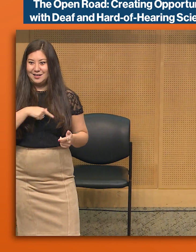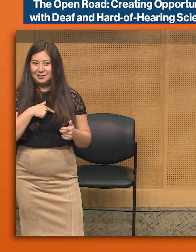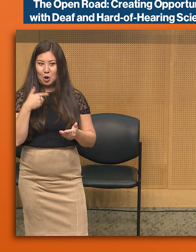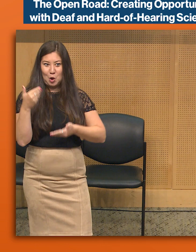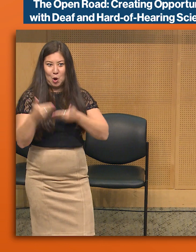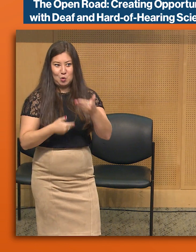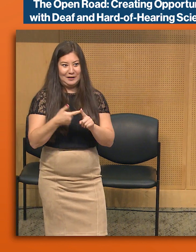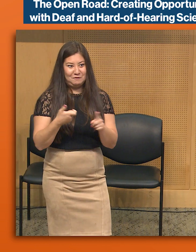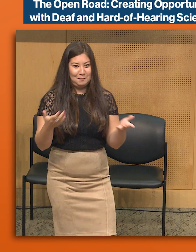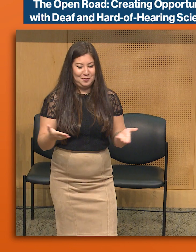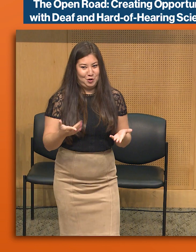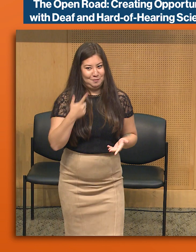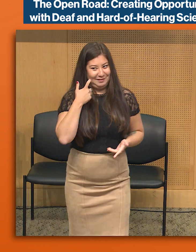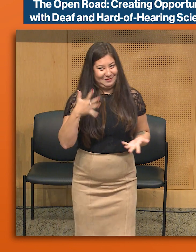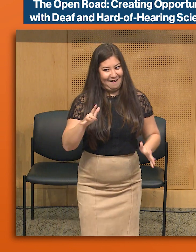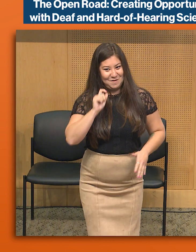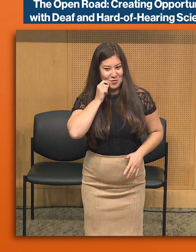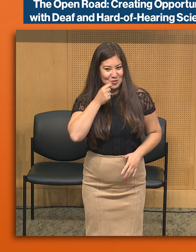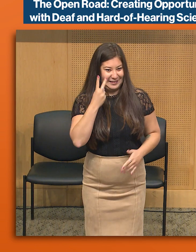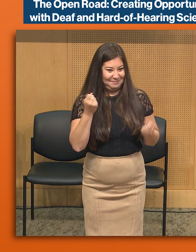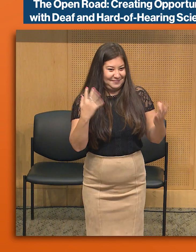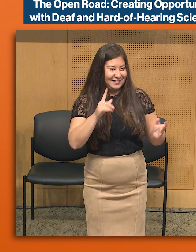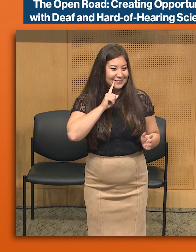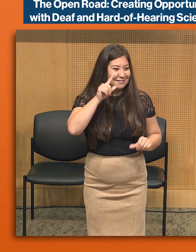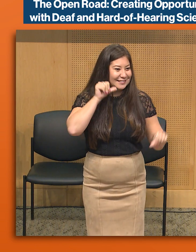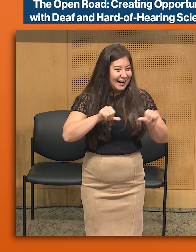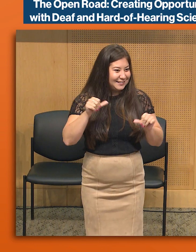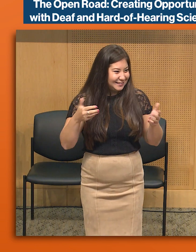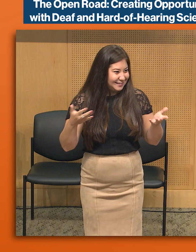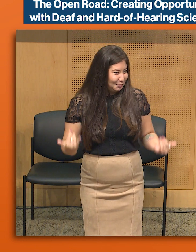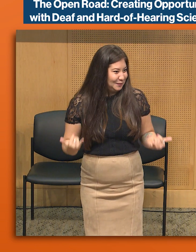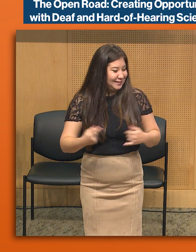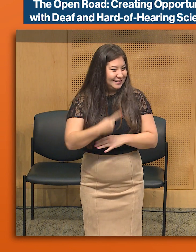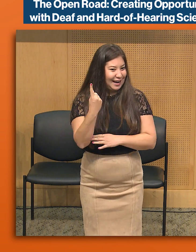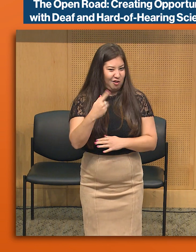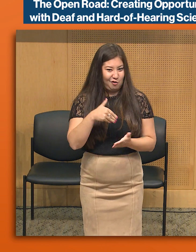And where I see us going from here, because I do see a lot of really interesting